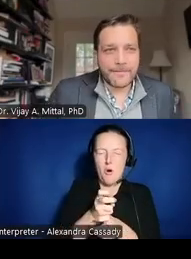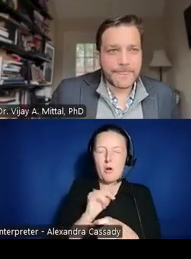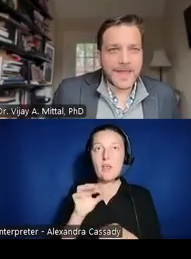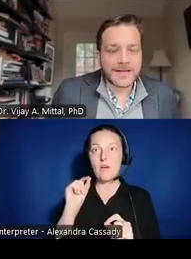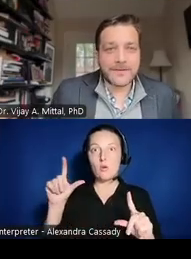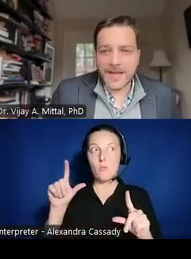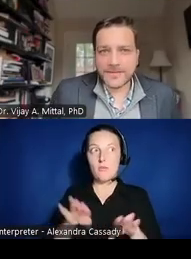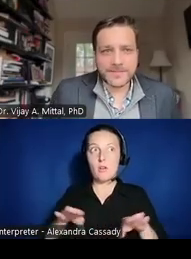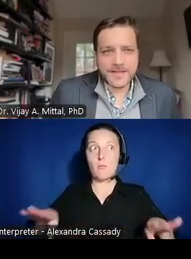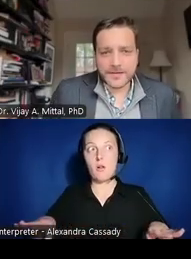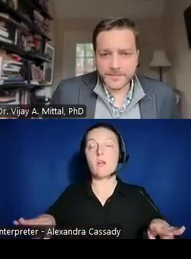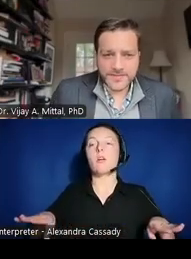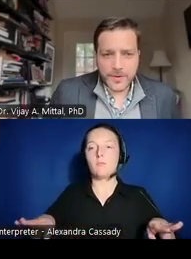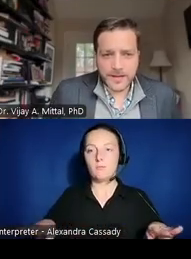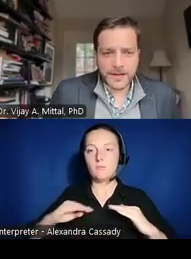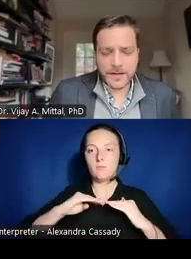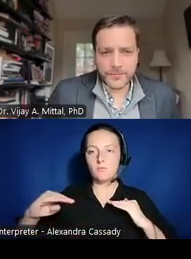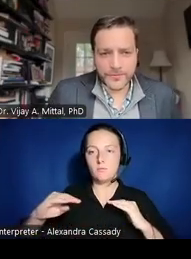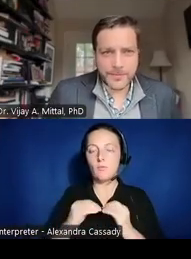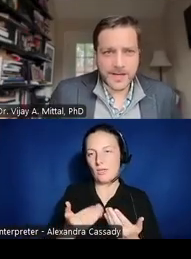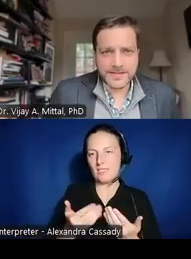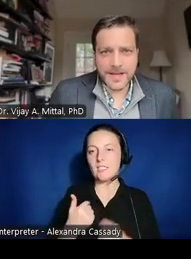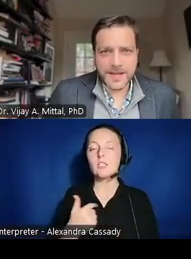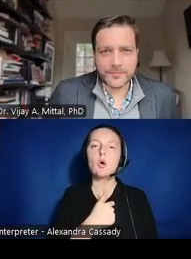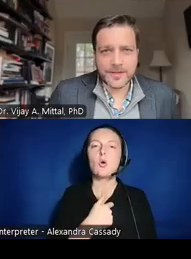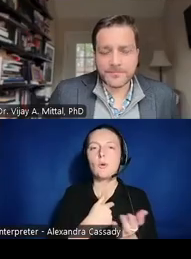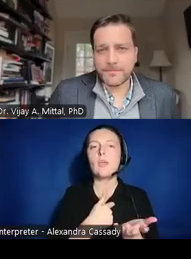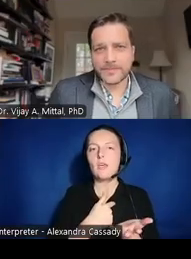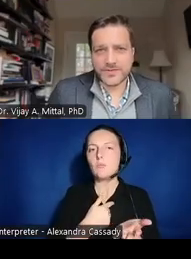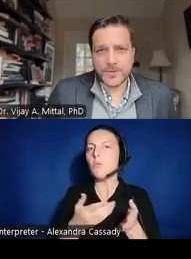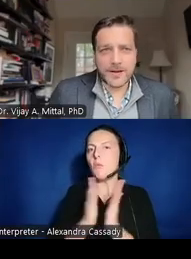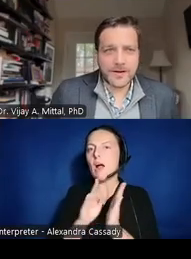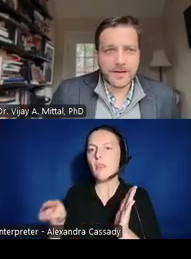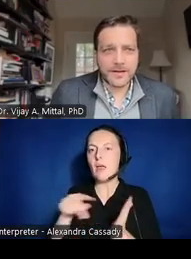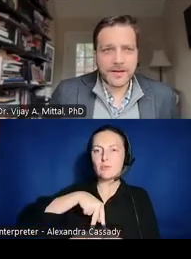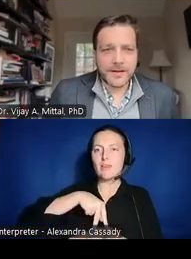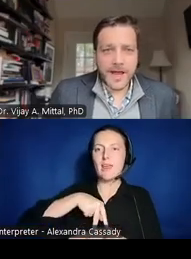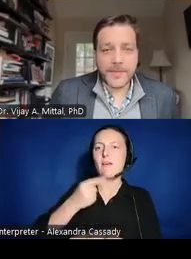um and and we had them stand on the sway uh for a few minutes and we mapped their sway area and